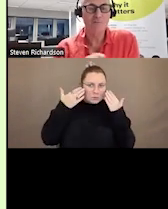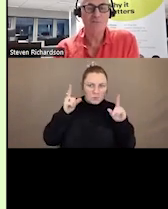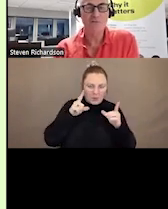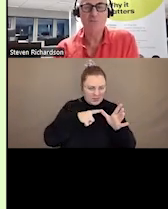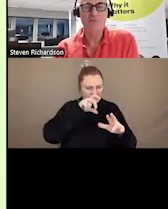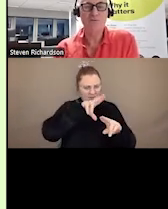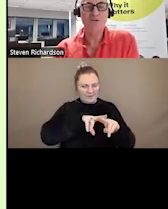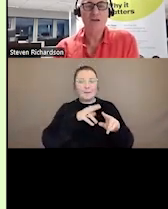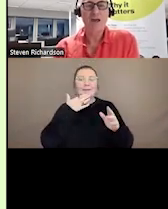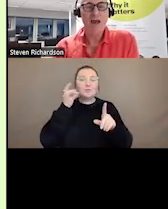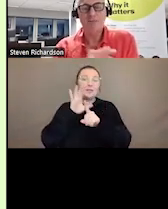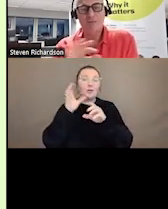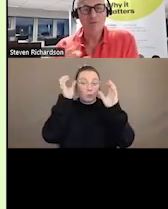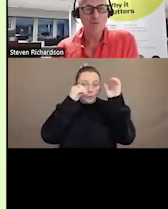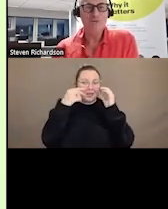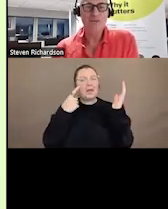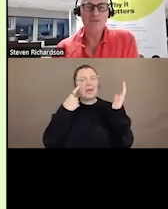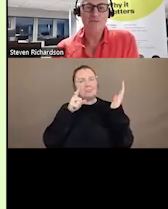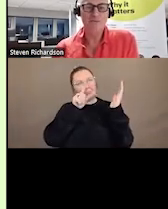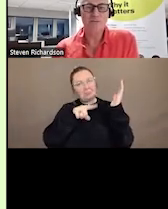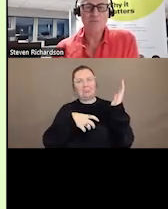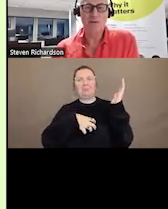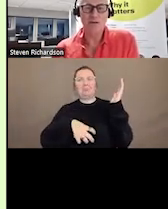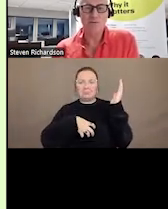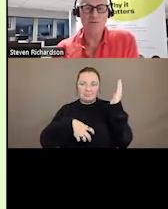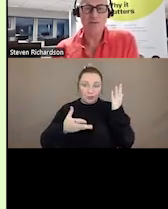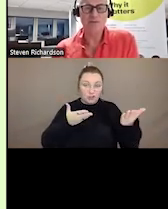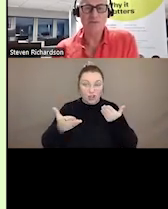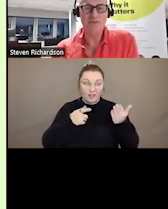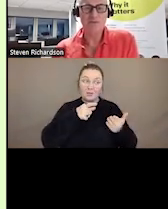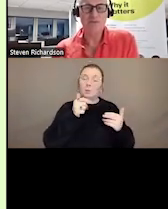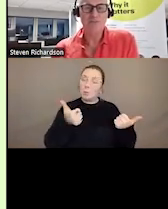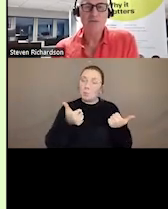do a Google search and have a look at that service. It is a pretty effective service.